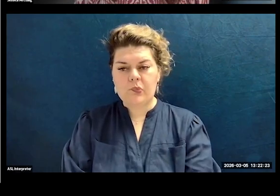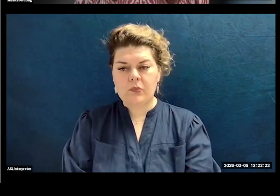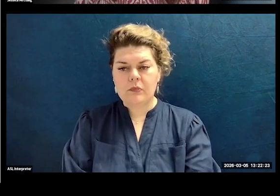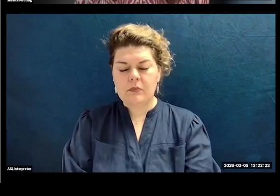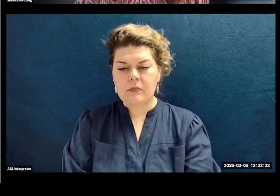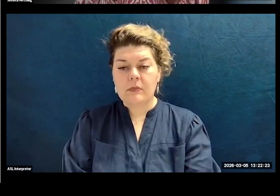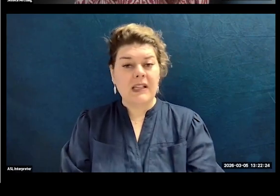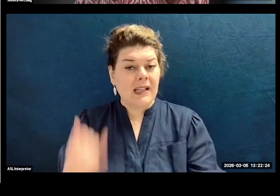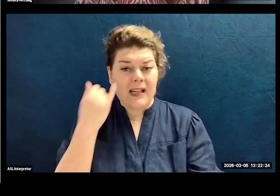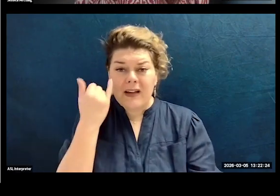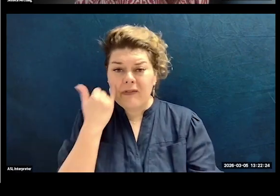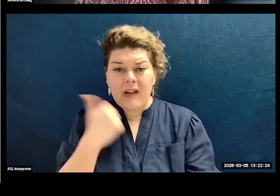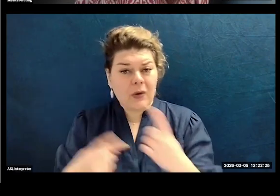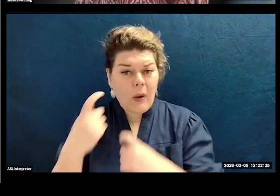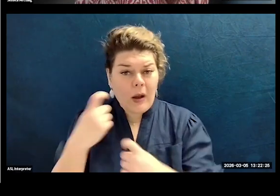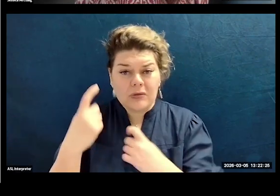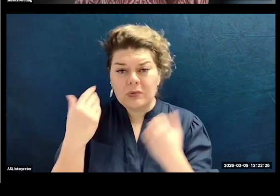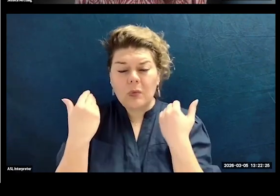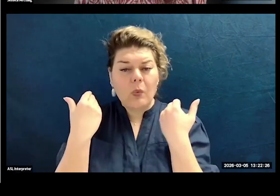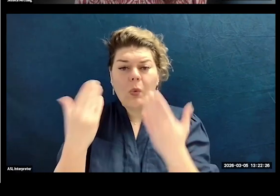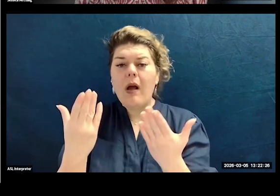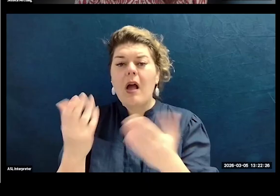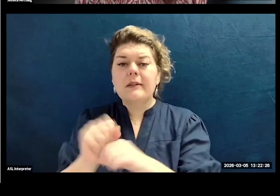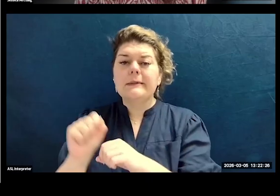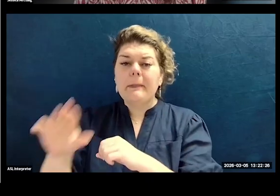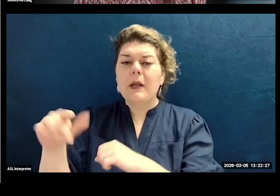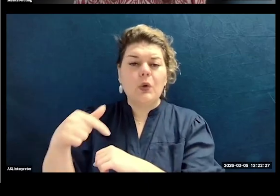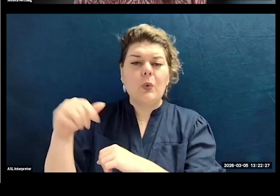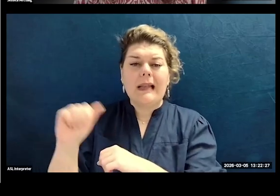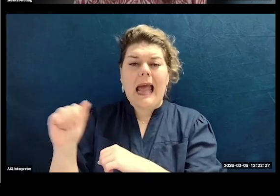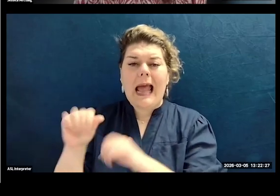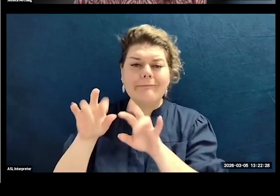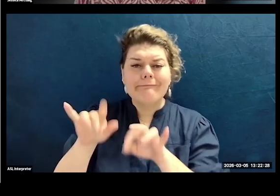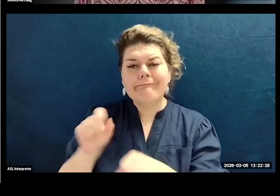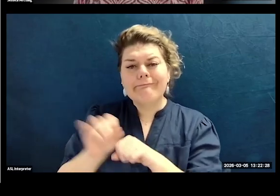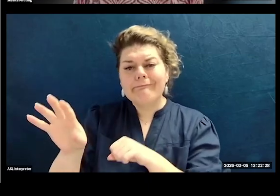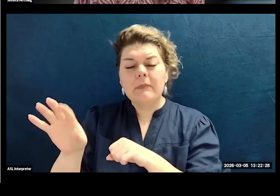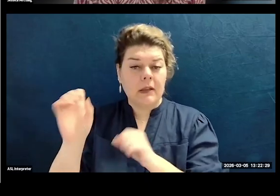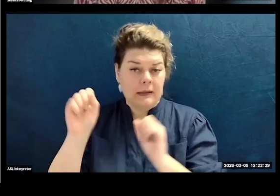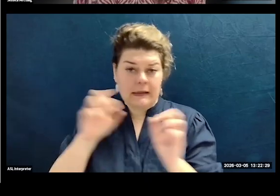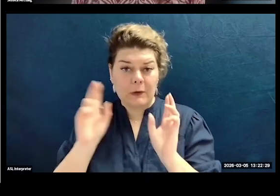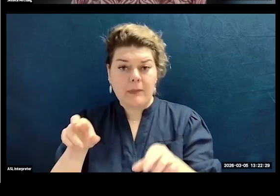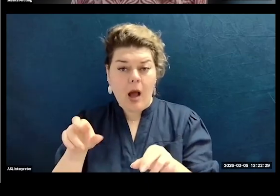So if you have a question, I think you can submit it in Q&A and we can respond in real time. I did flag some questions, too.